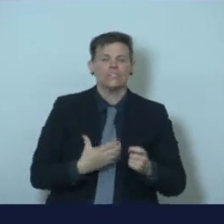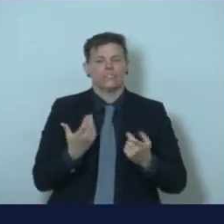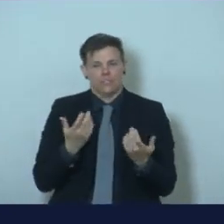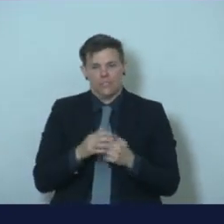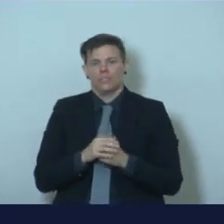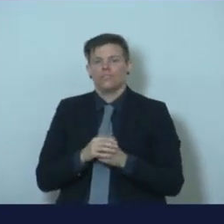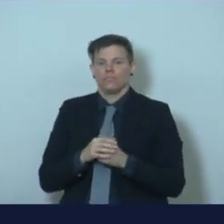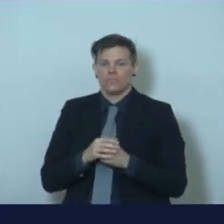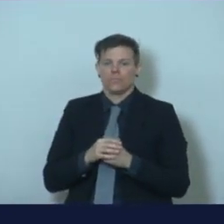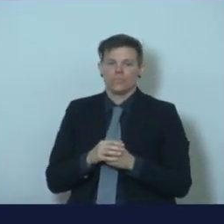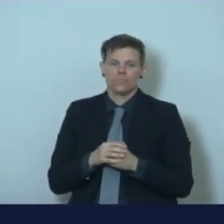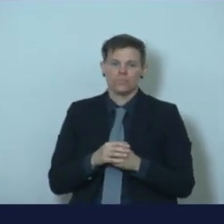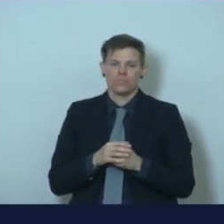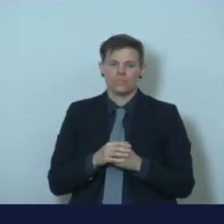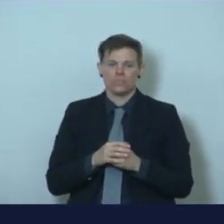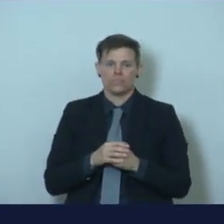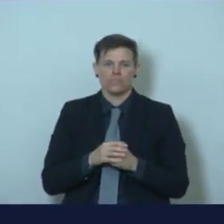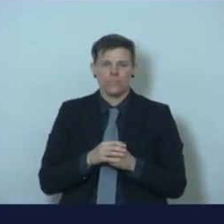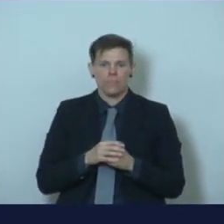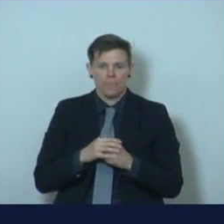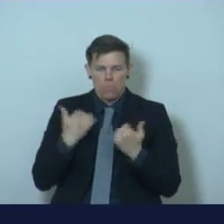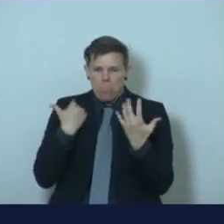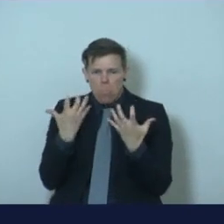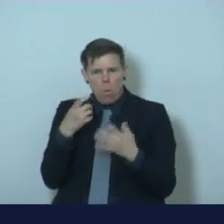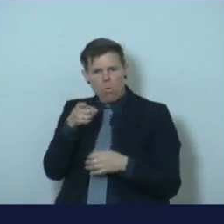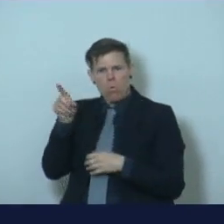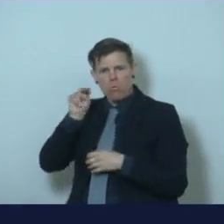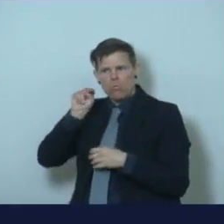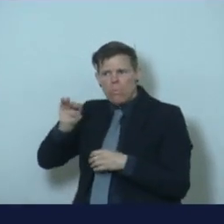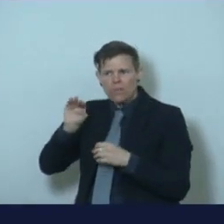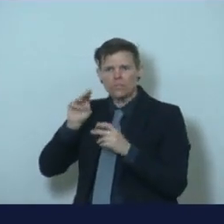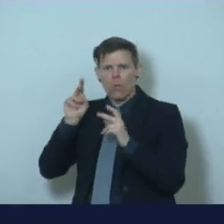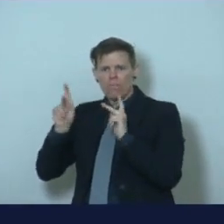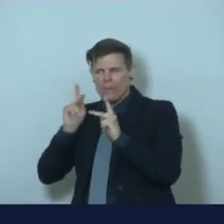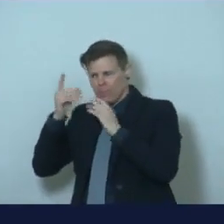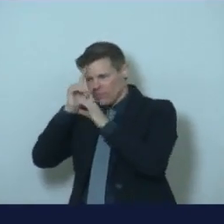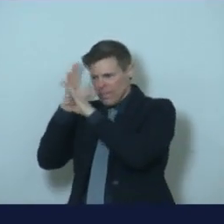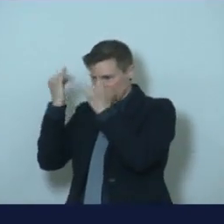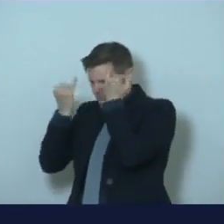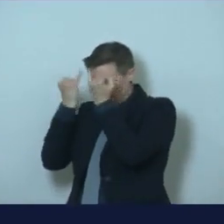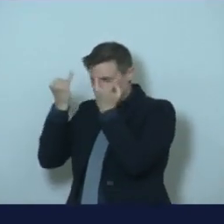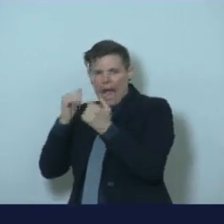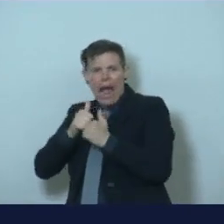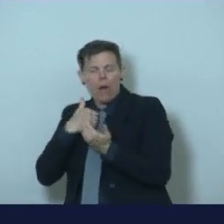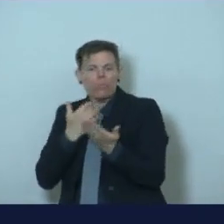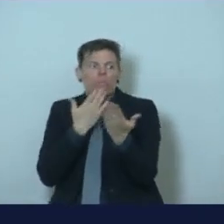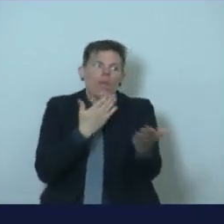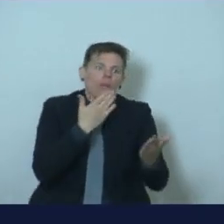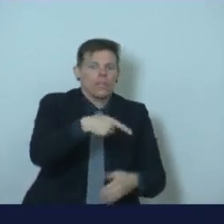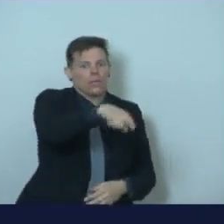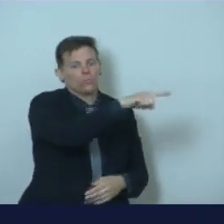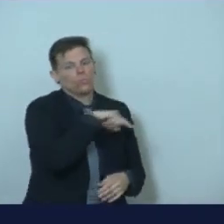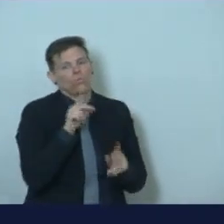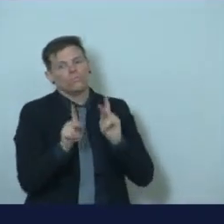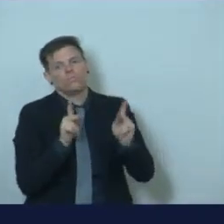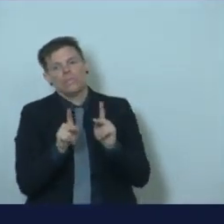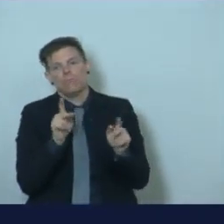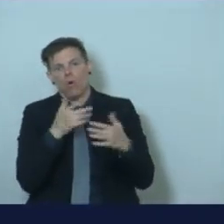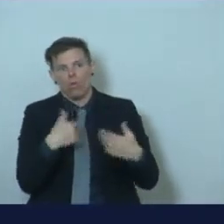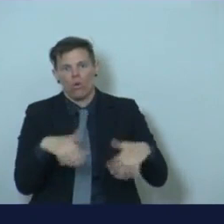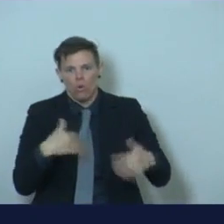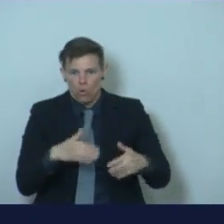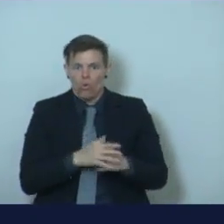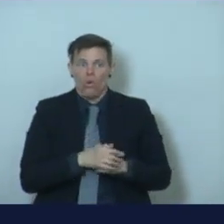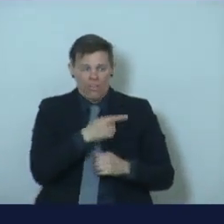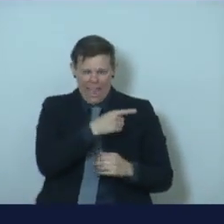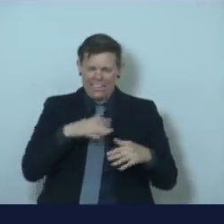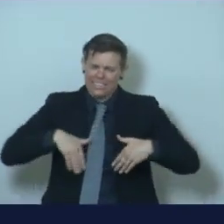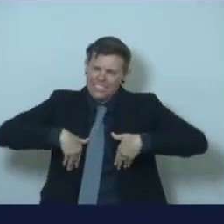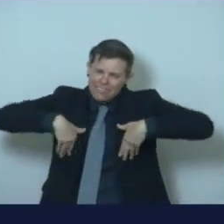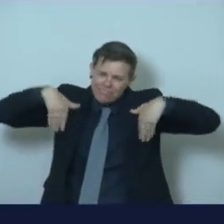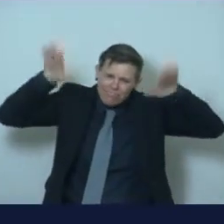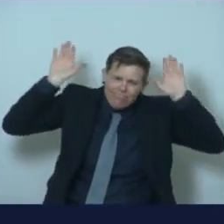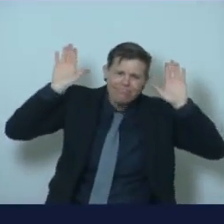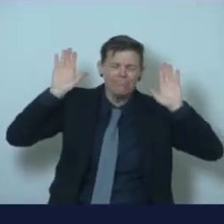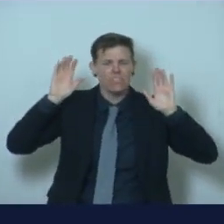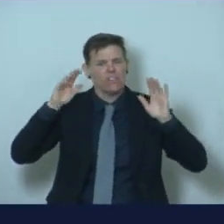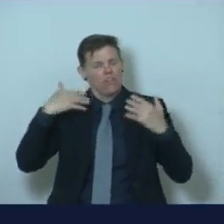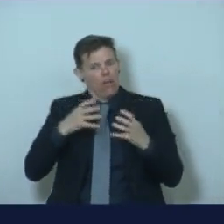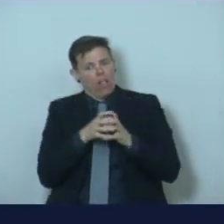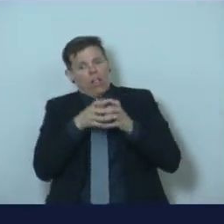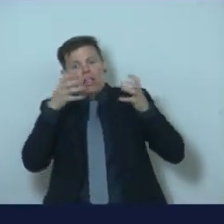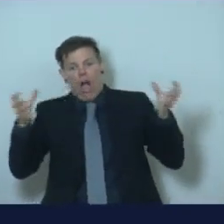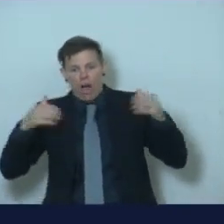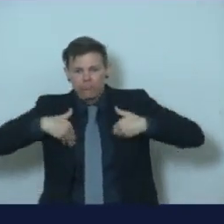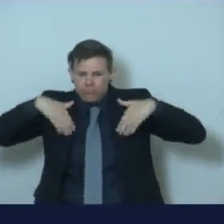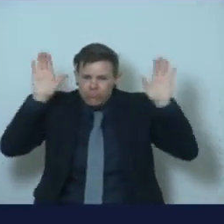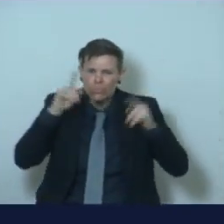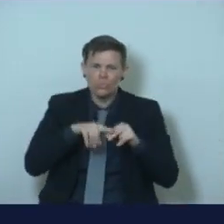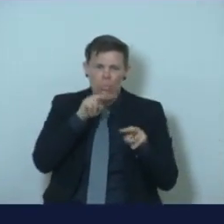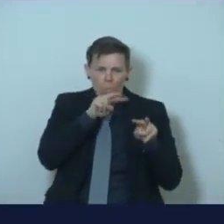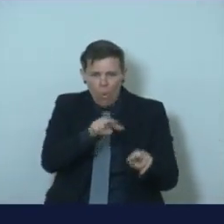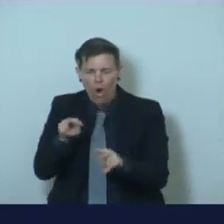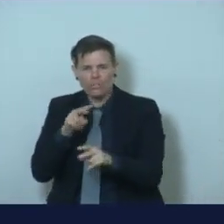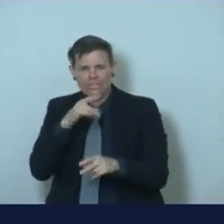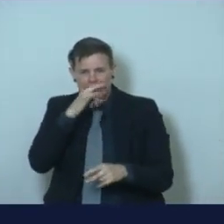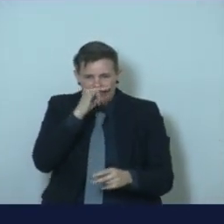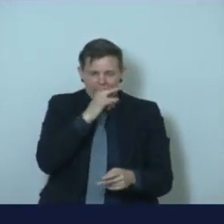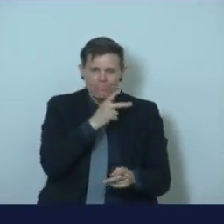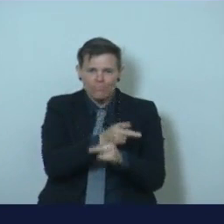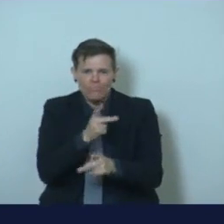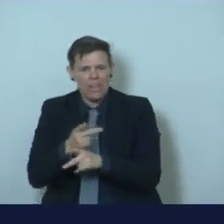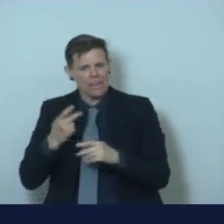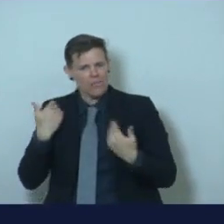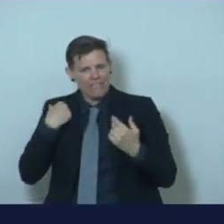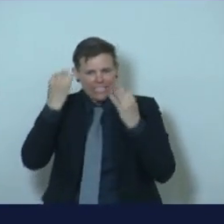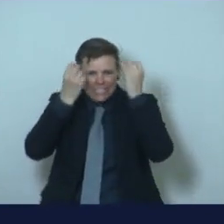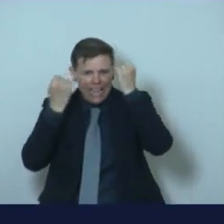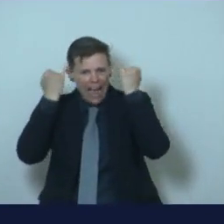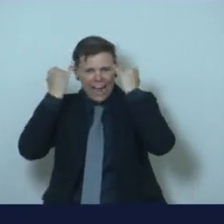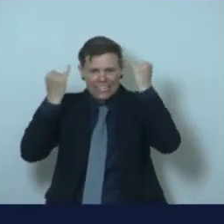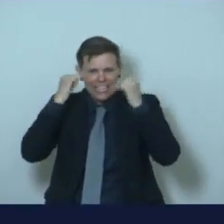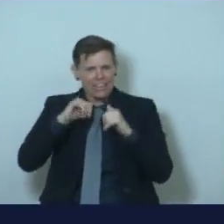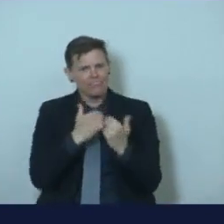AND EVERY NEW HEX CAN NEEDS TO THINK OF A WAY THAT YOU CAN THANK THESE INCREDIBLE WOKER AND THE SACRIFICES THEY THEIR ENTIRE FAMILIES ARE MAKING TO MAKE SURE THAT CRITICAL SERVICES CONTINUE